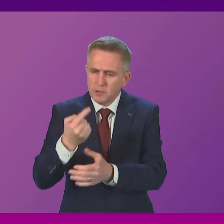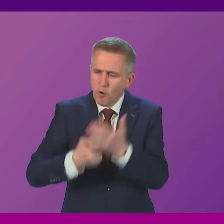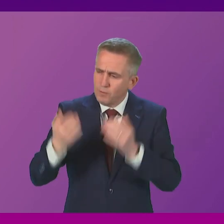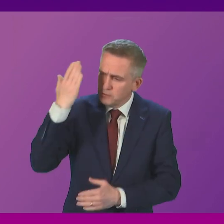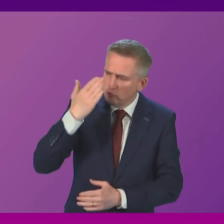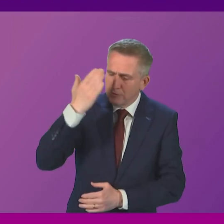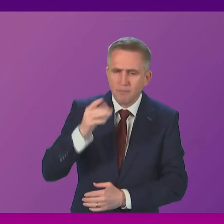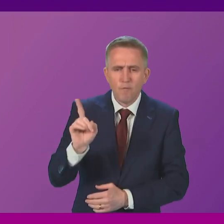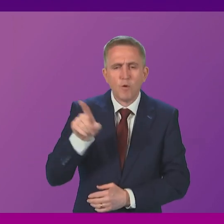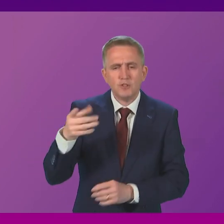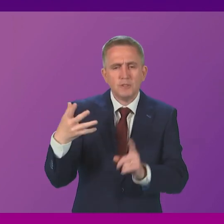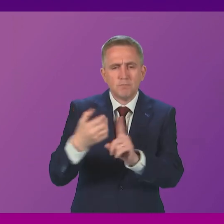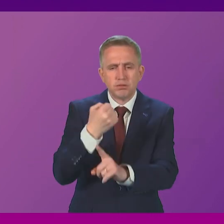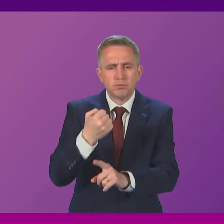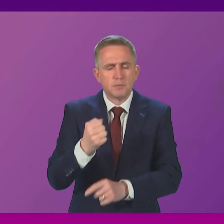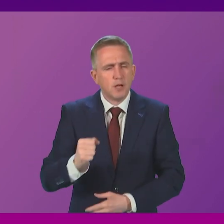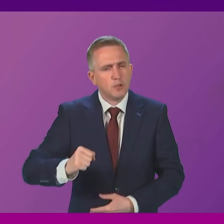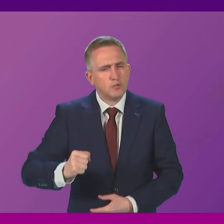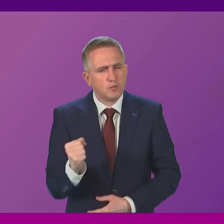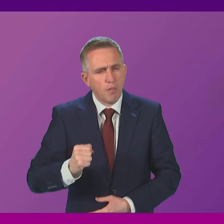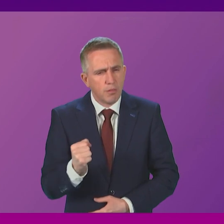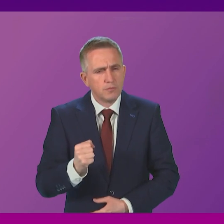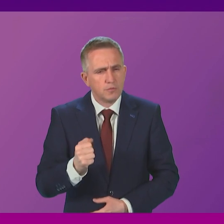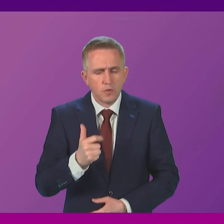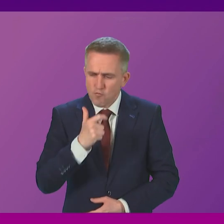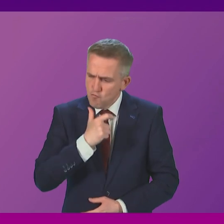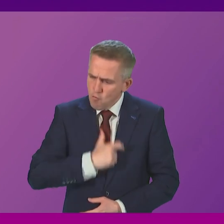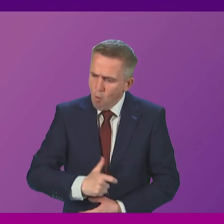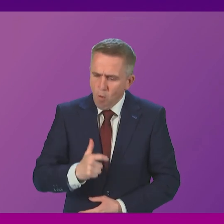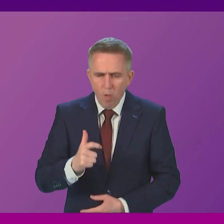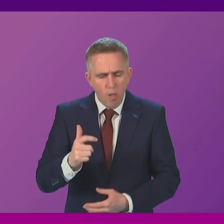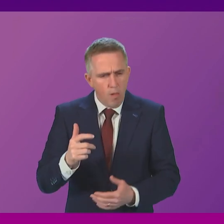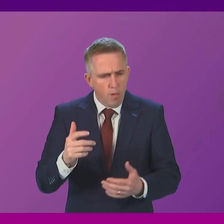The fact that Scotland is playing such a significant role in many of the key international issues